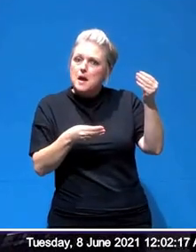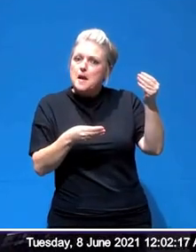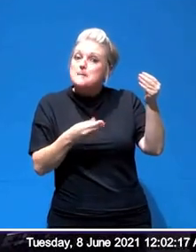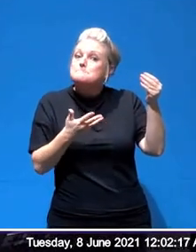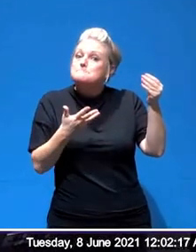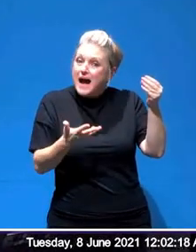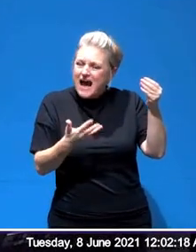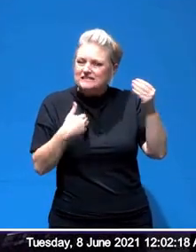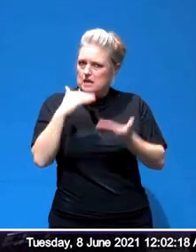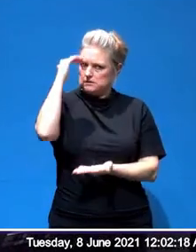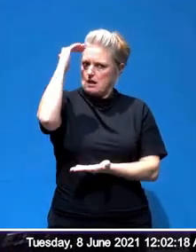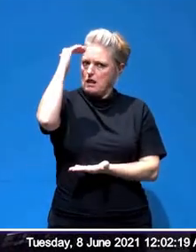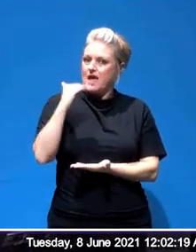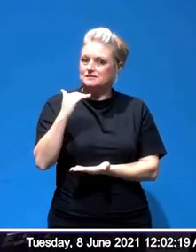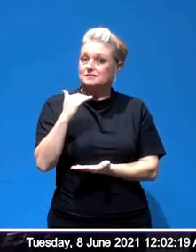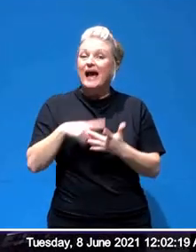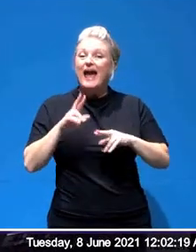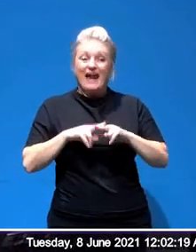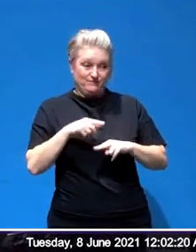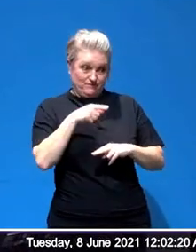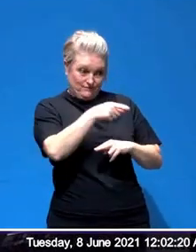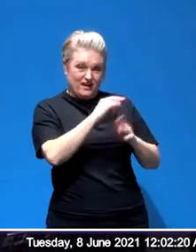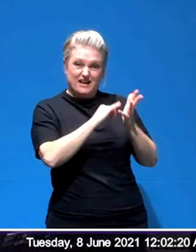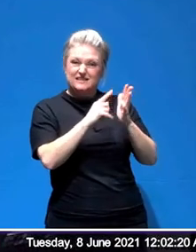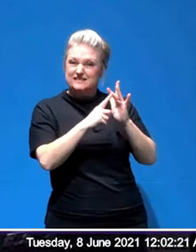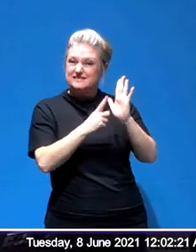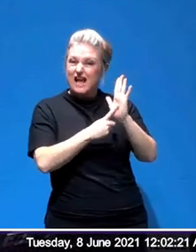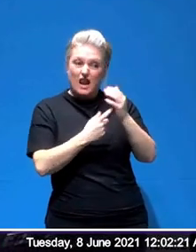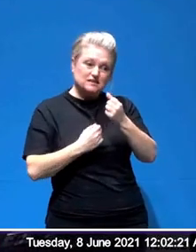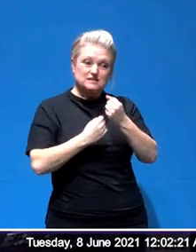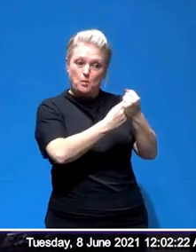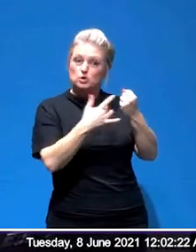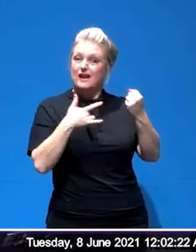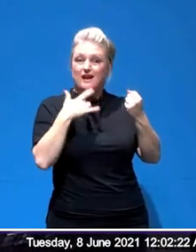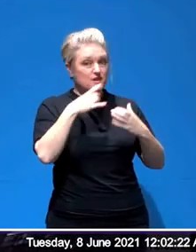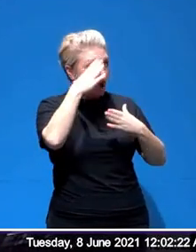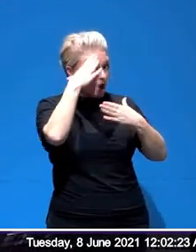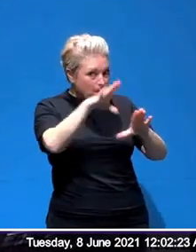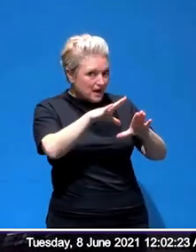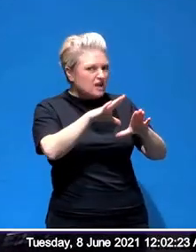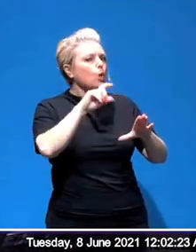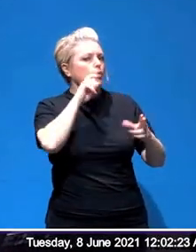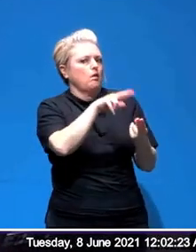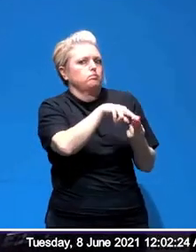live in supported accommodation. We found the NDIS process extremely difficult to navigate.